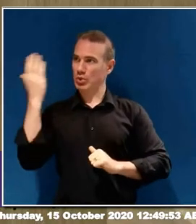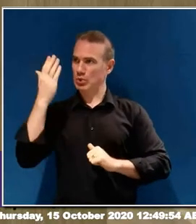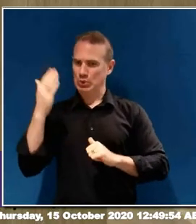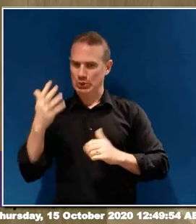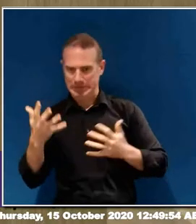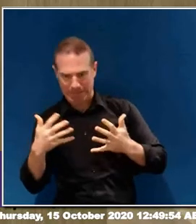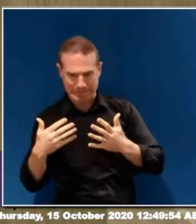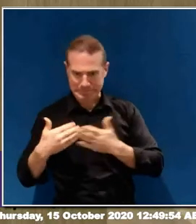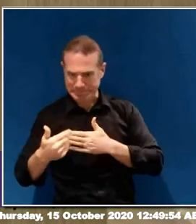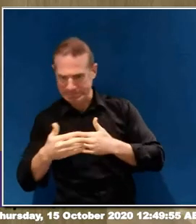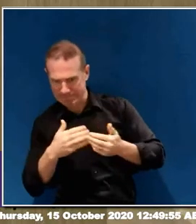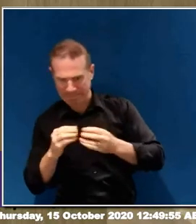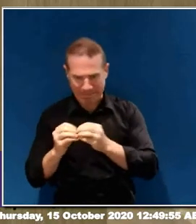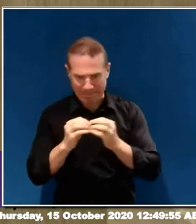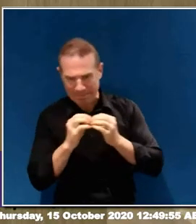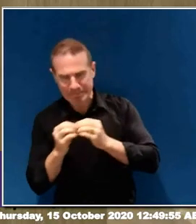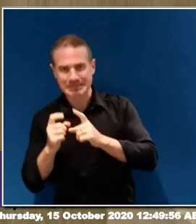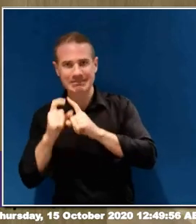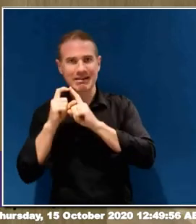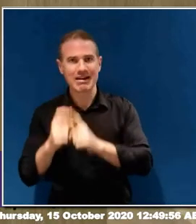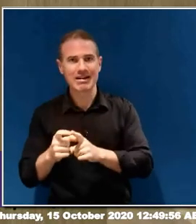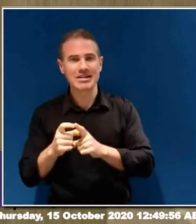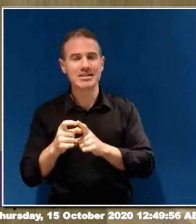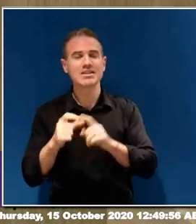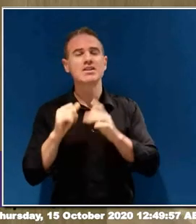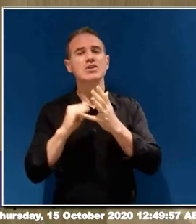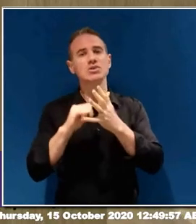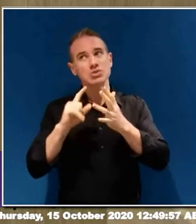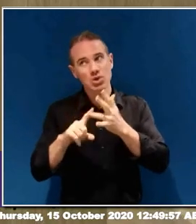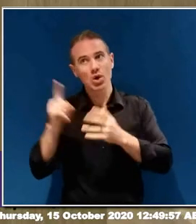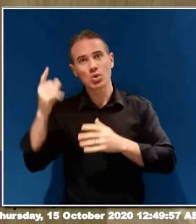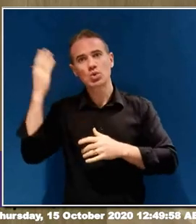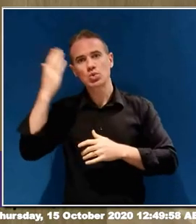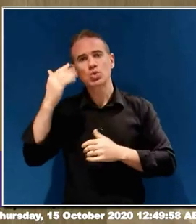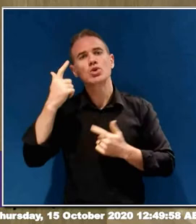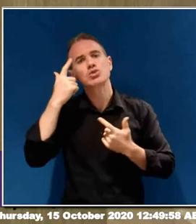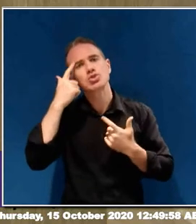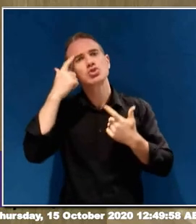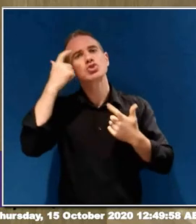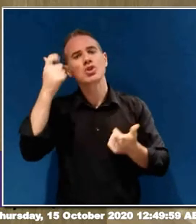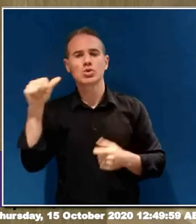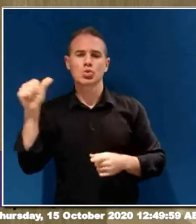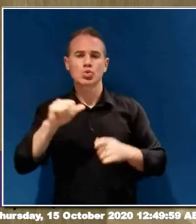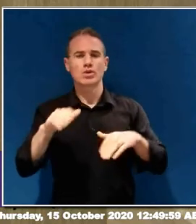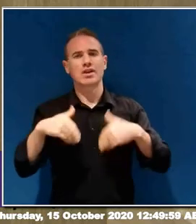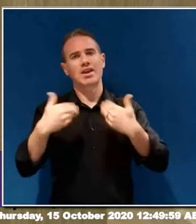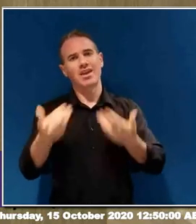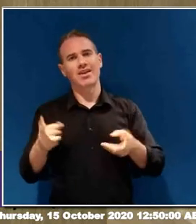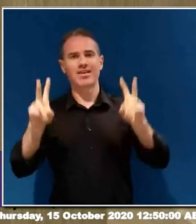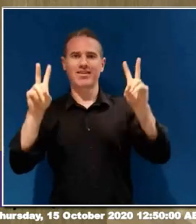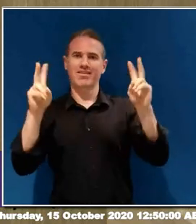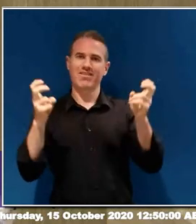And so they suggest the transition and in the form of part-time attendance